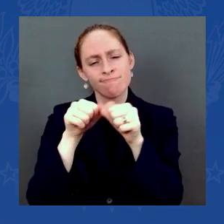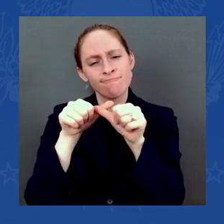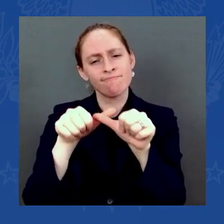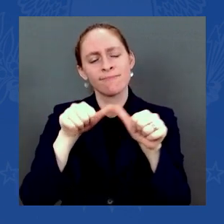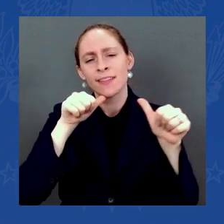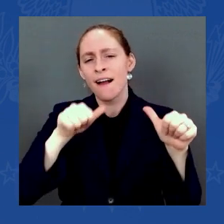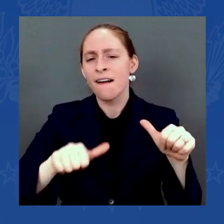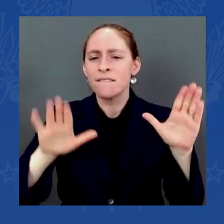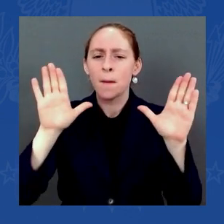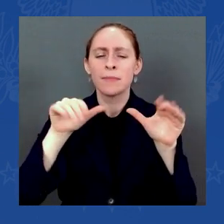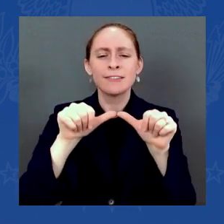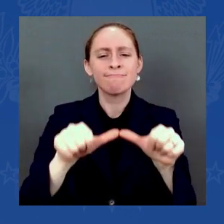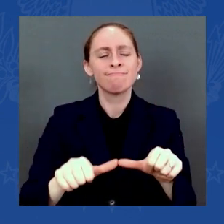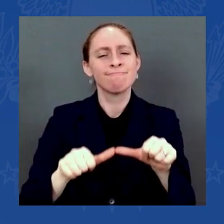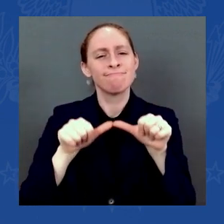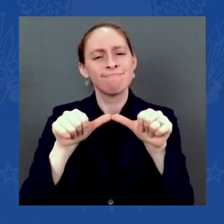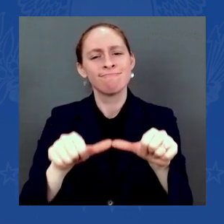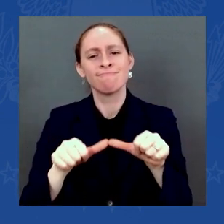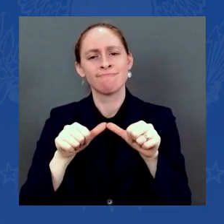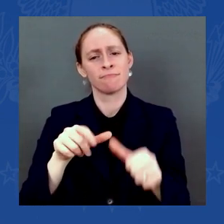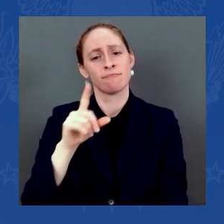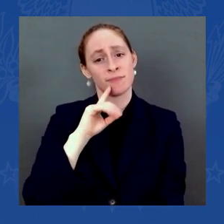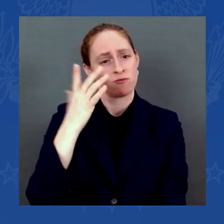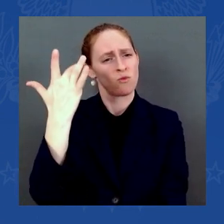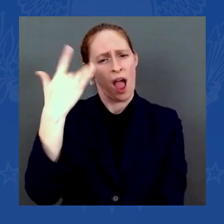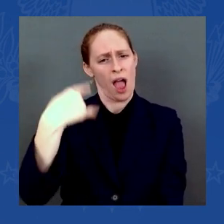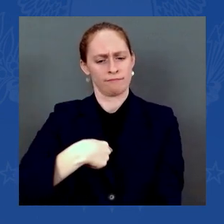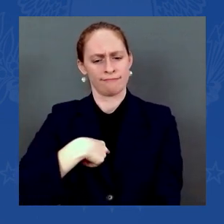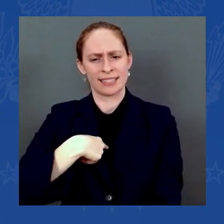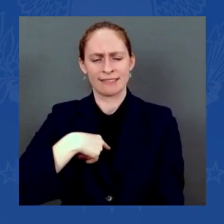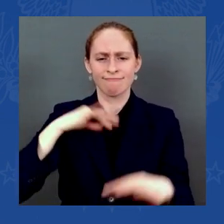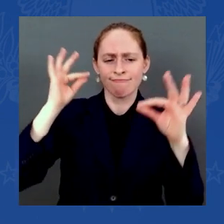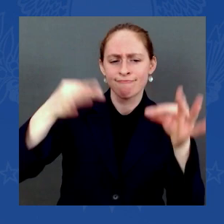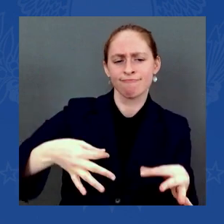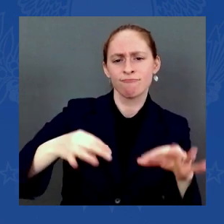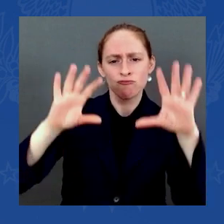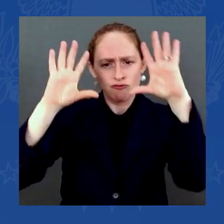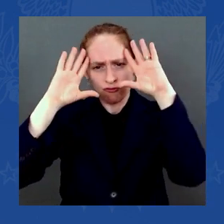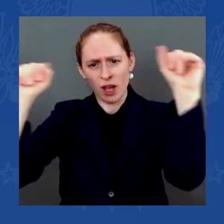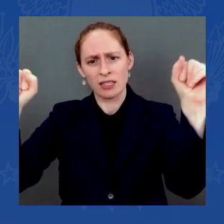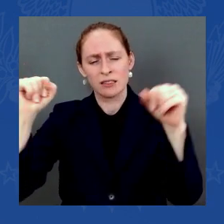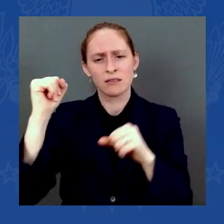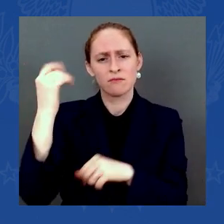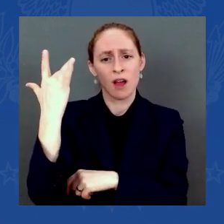ALS as we know it and so many other diseases. The Defense Department has something